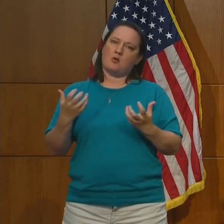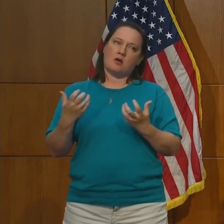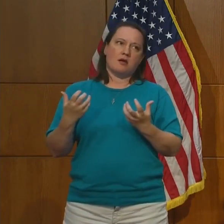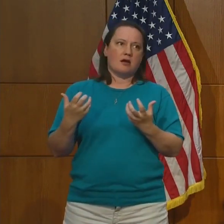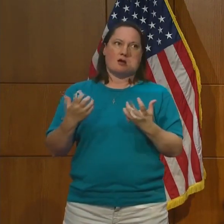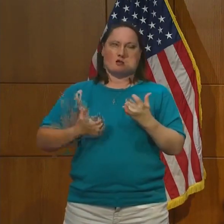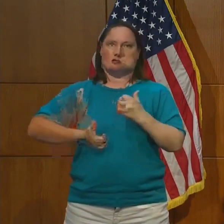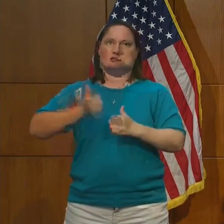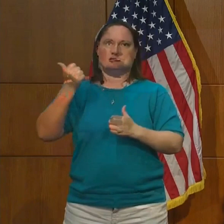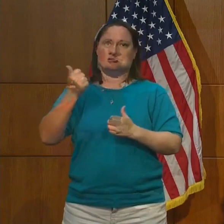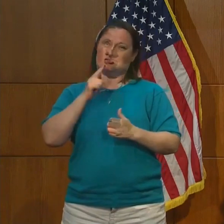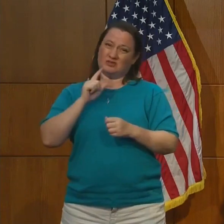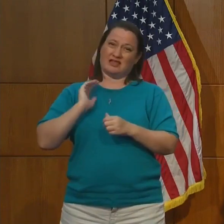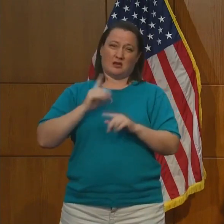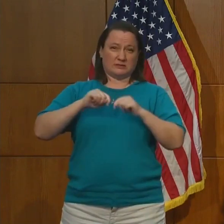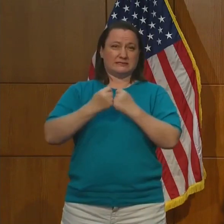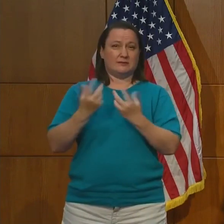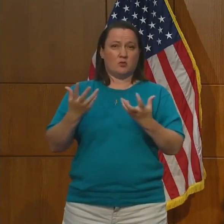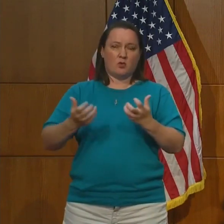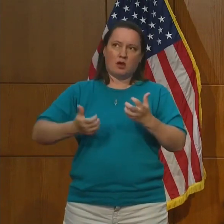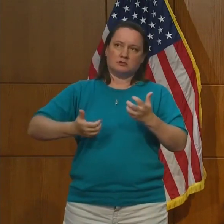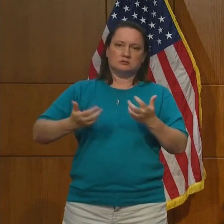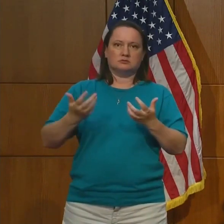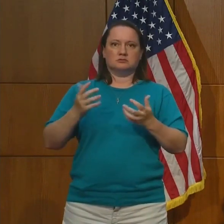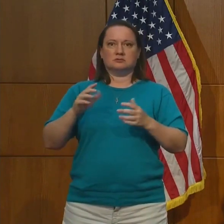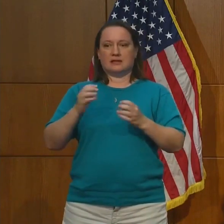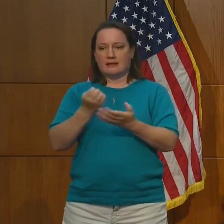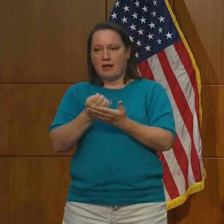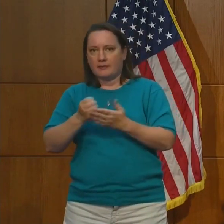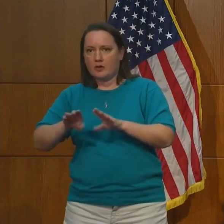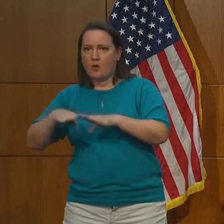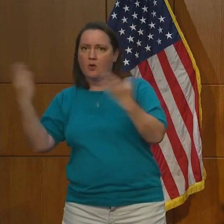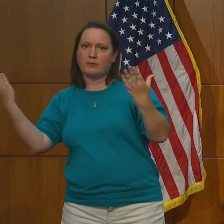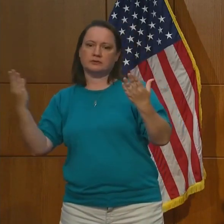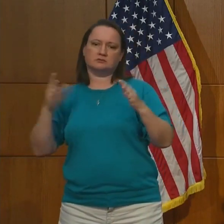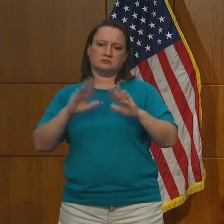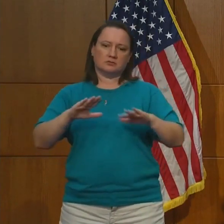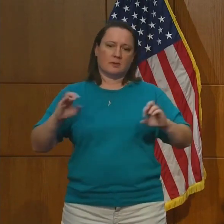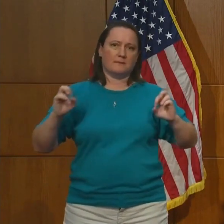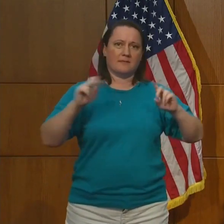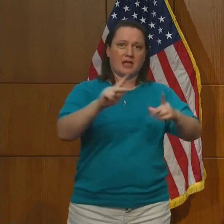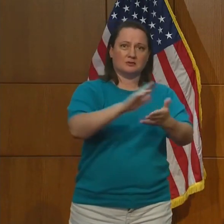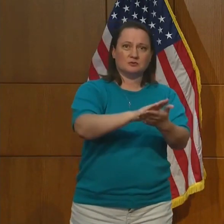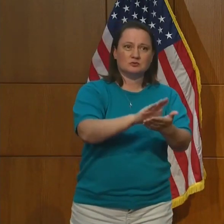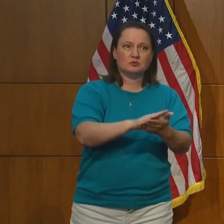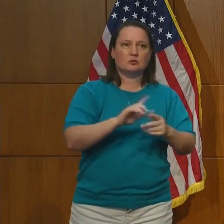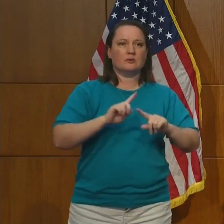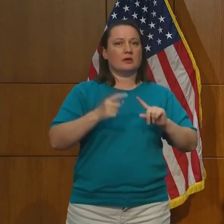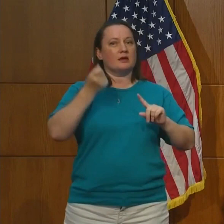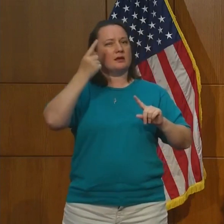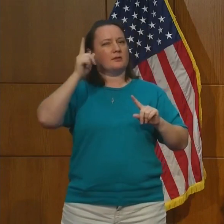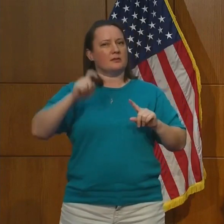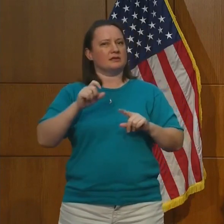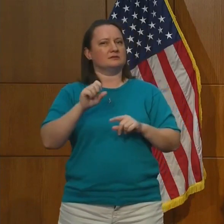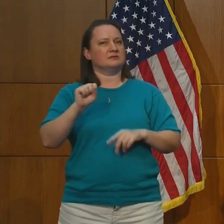WE CAN I WOULD JUST REITERATE. I WANT NOTHING AT. RATIONS WANTS NOTHING MORE THAN A TO